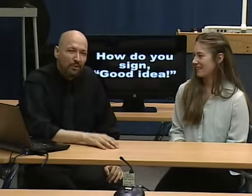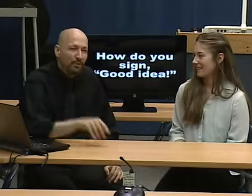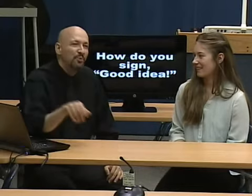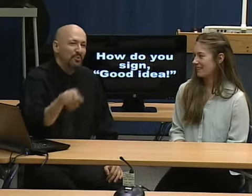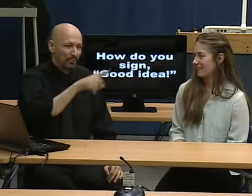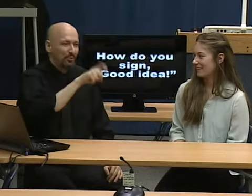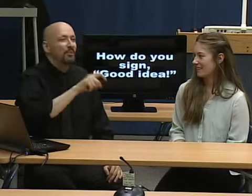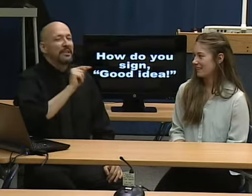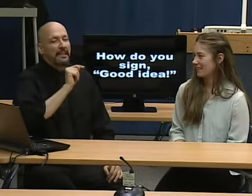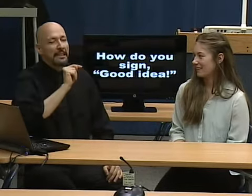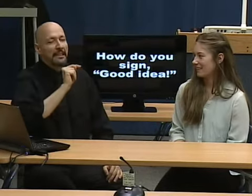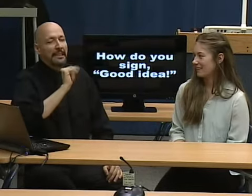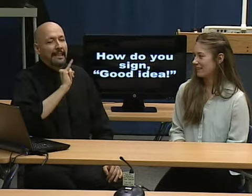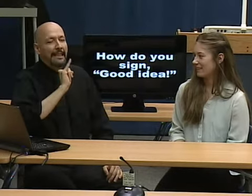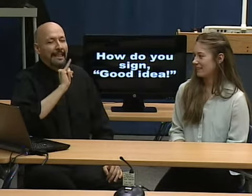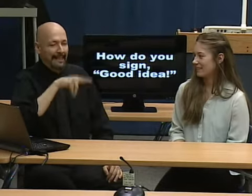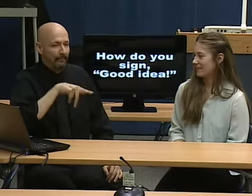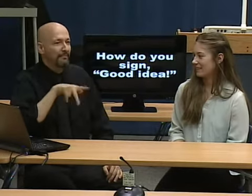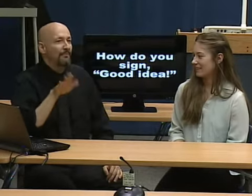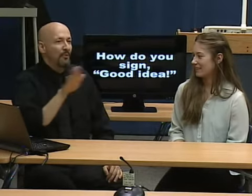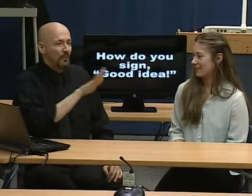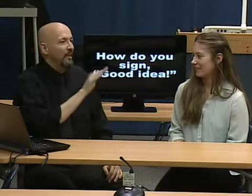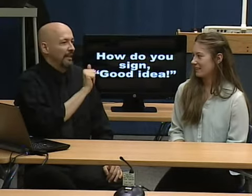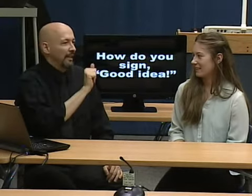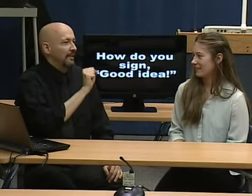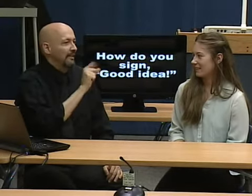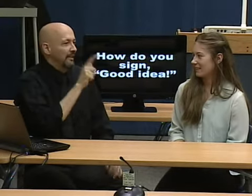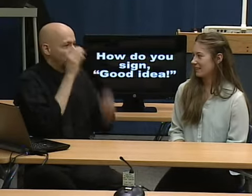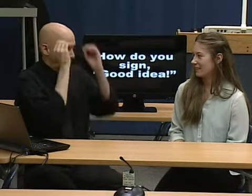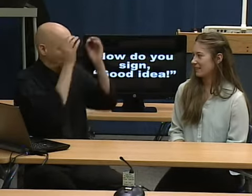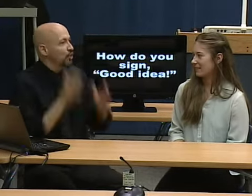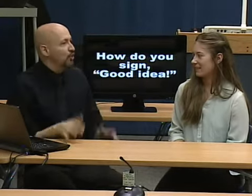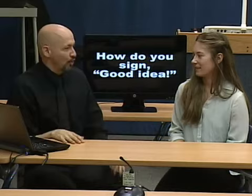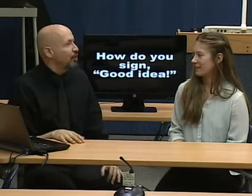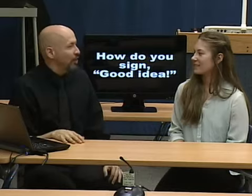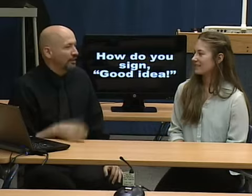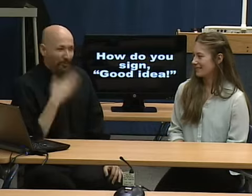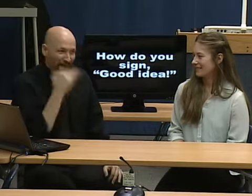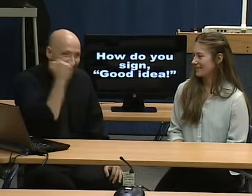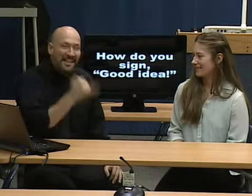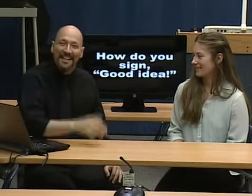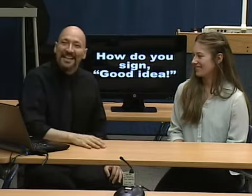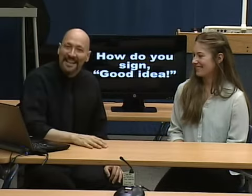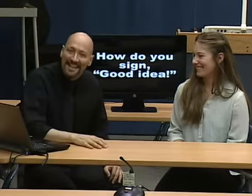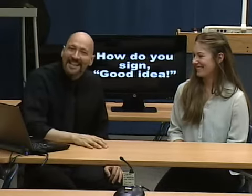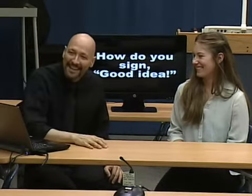You all should tip your ASL teacher. That's a good idea.